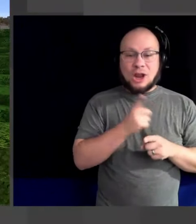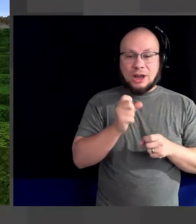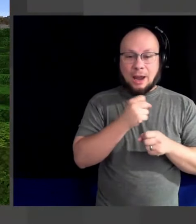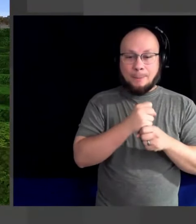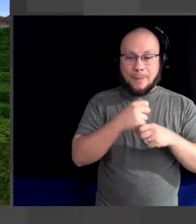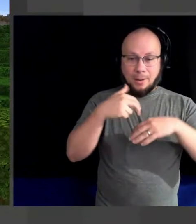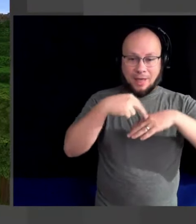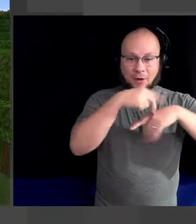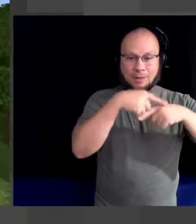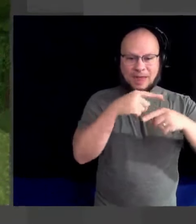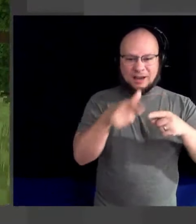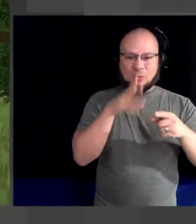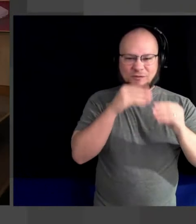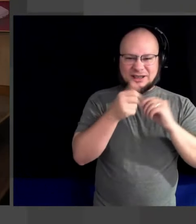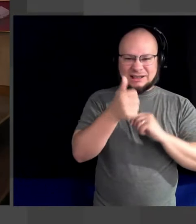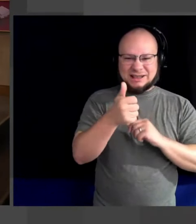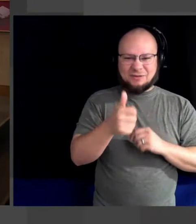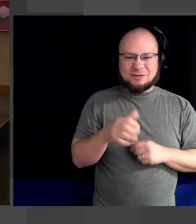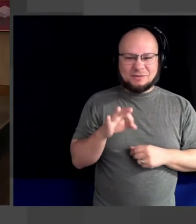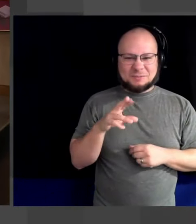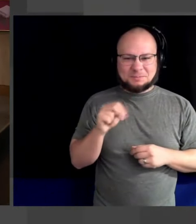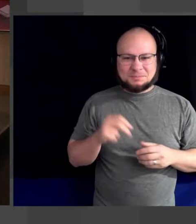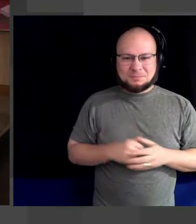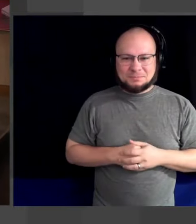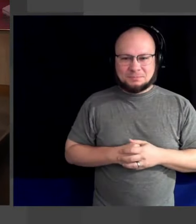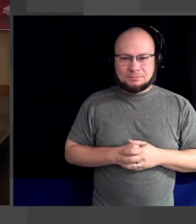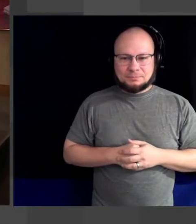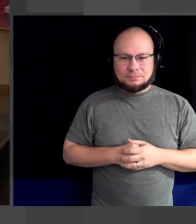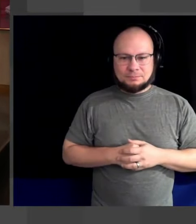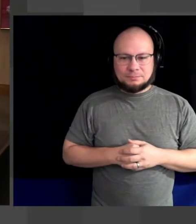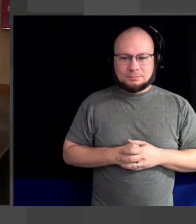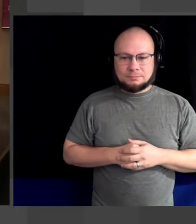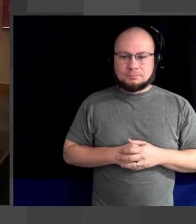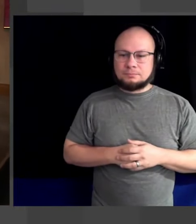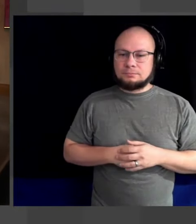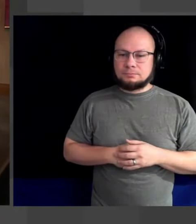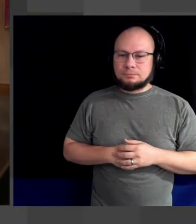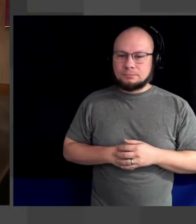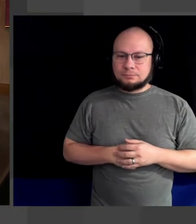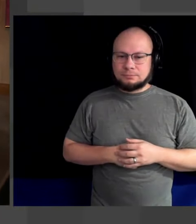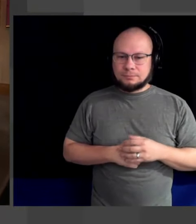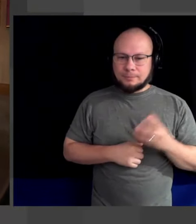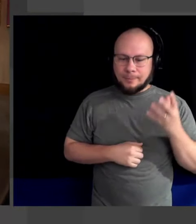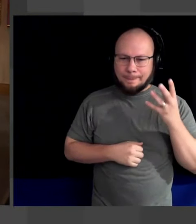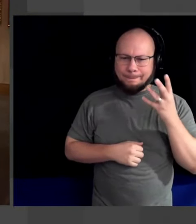THEY WILL REPAIR THEMSELVES. THAT IS NEAT.